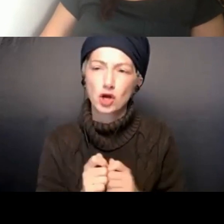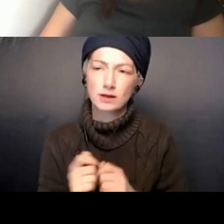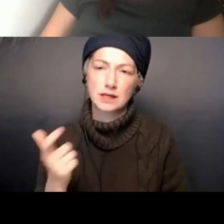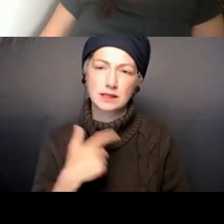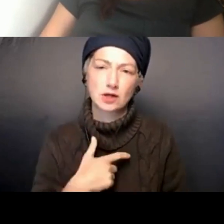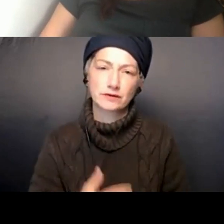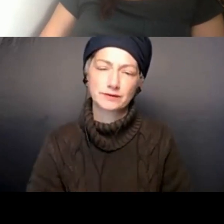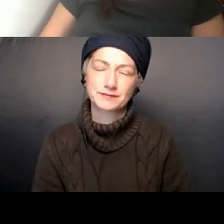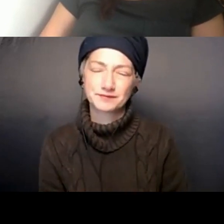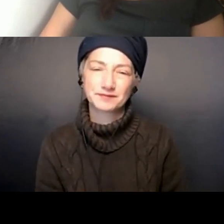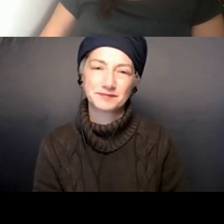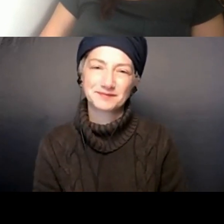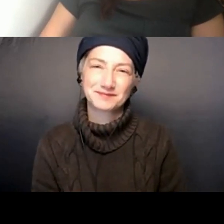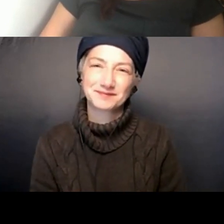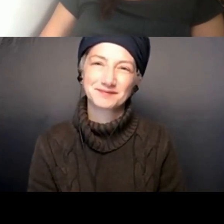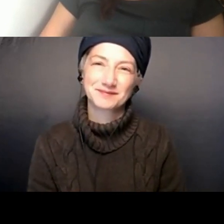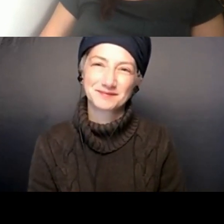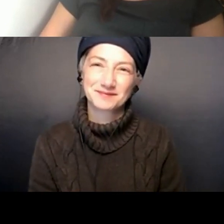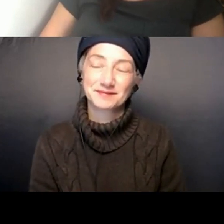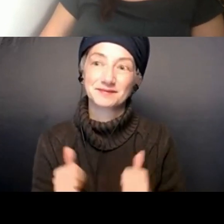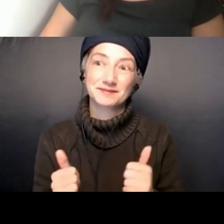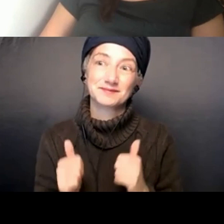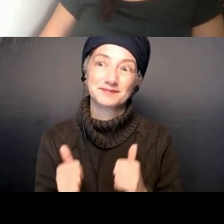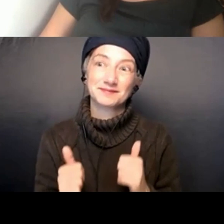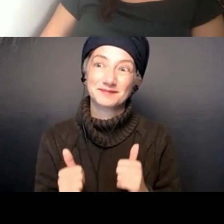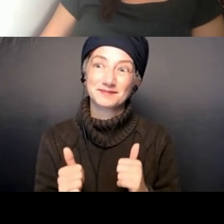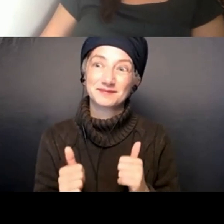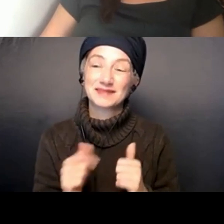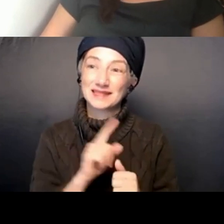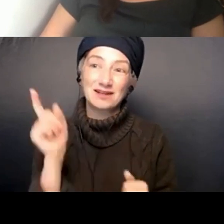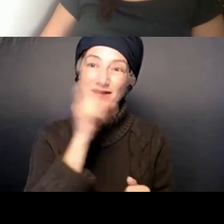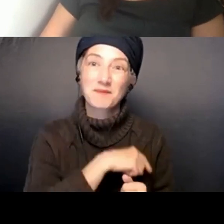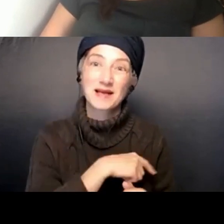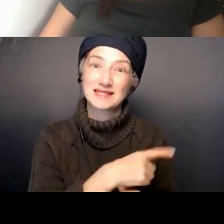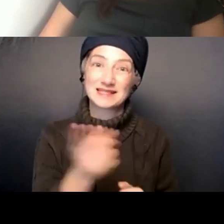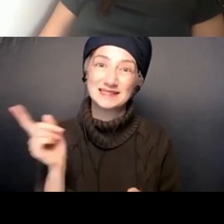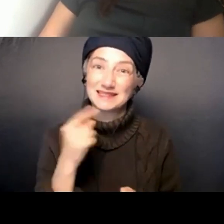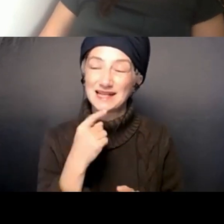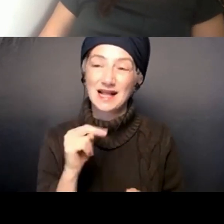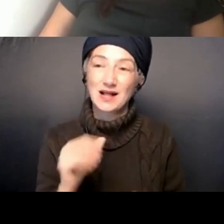Noa Winter: Take that chance, definitely take that chance. Kate, turning over to you.